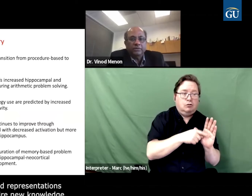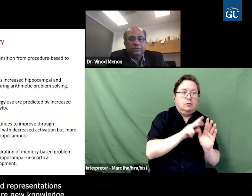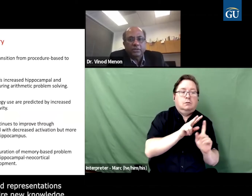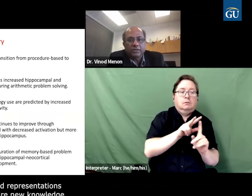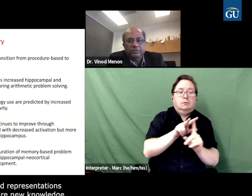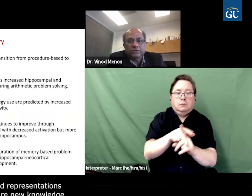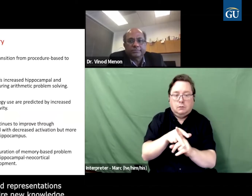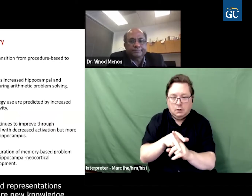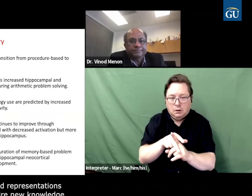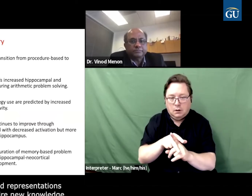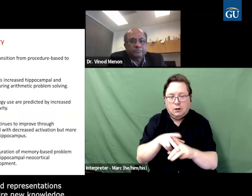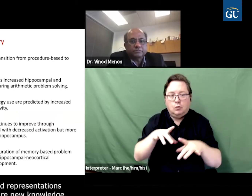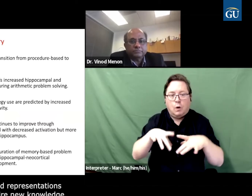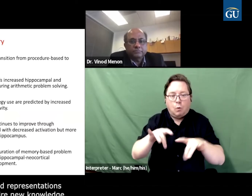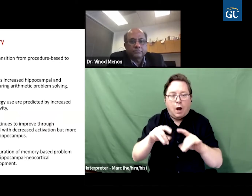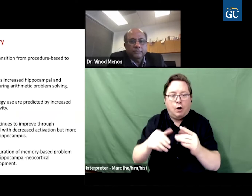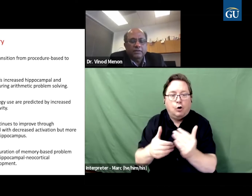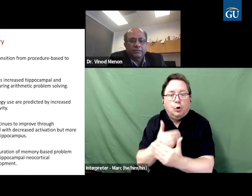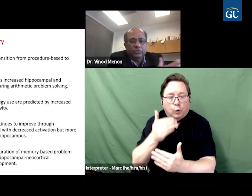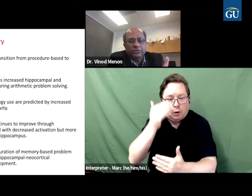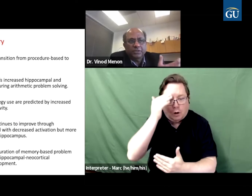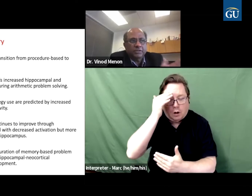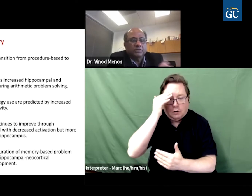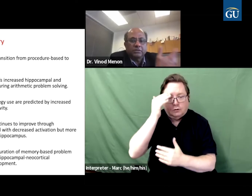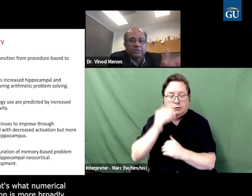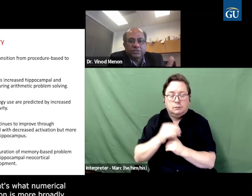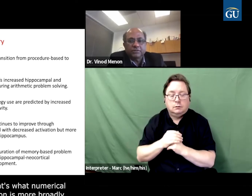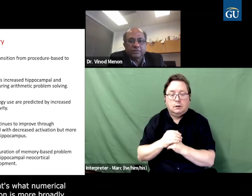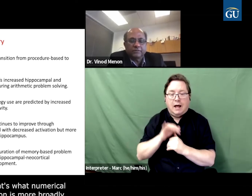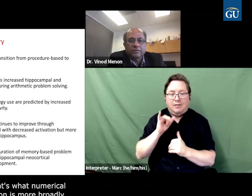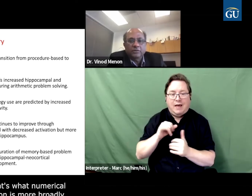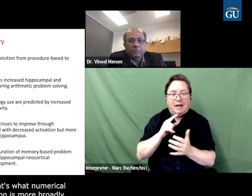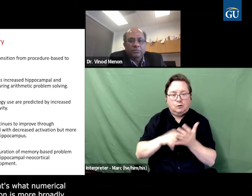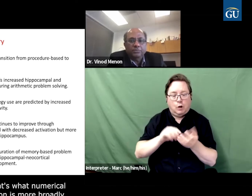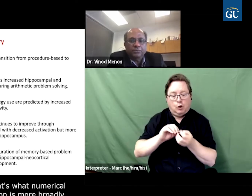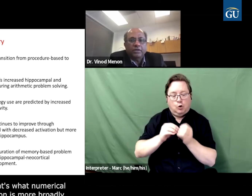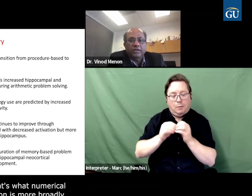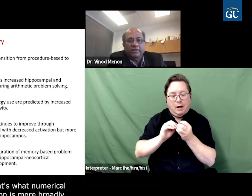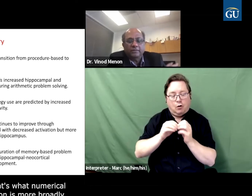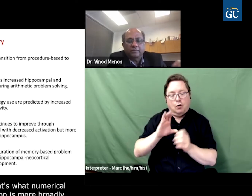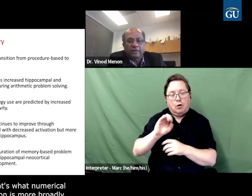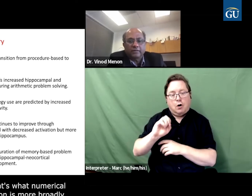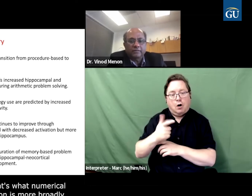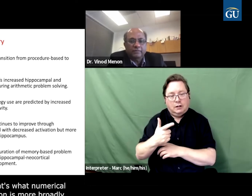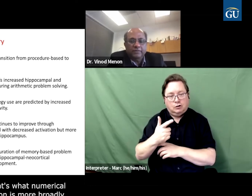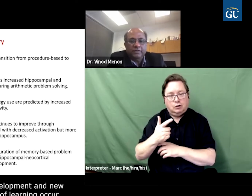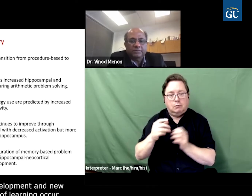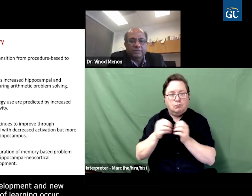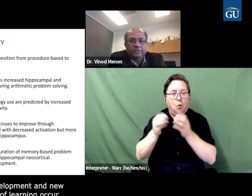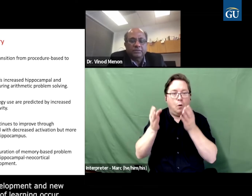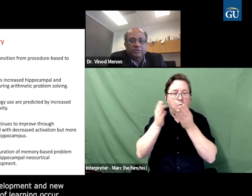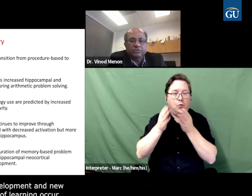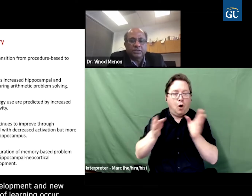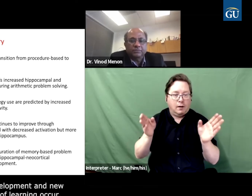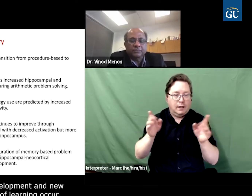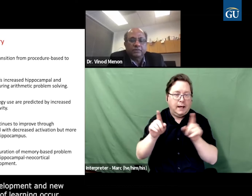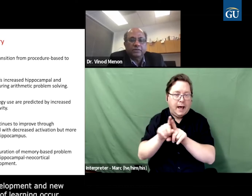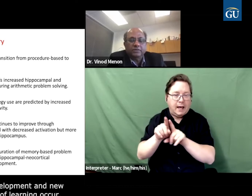to acquire new knowledge and that's what numerical cognition is